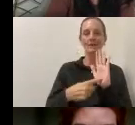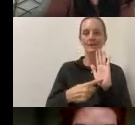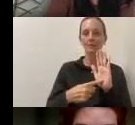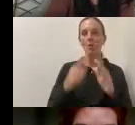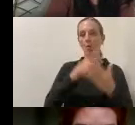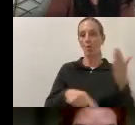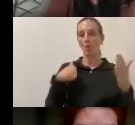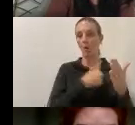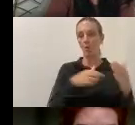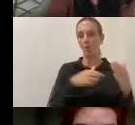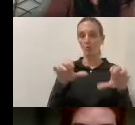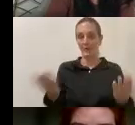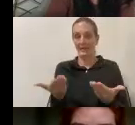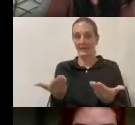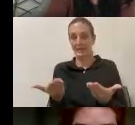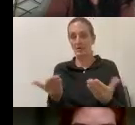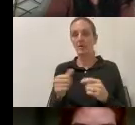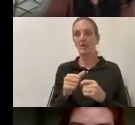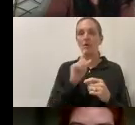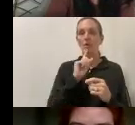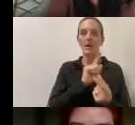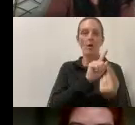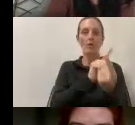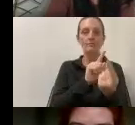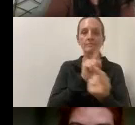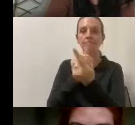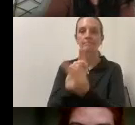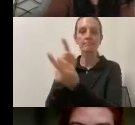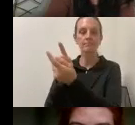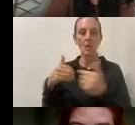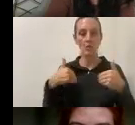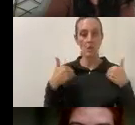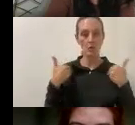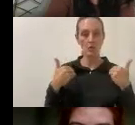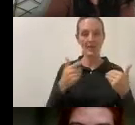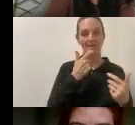is we're going to our youth and asking them: “what do you want to work on?”, “how